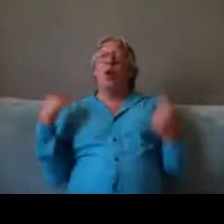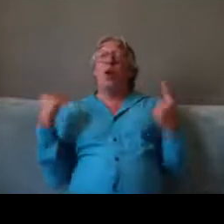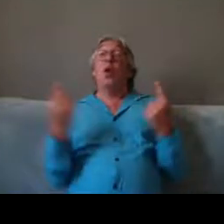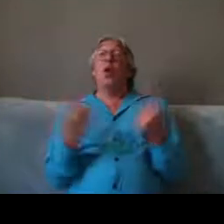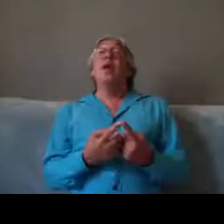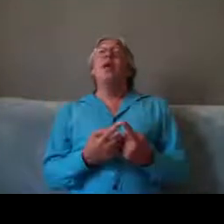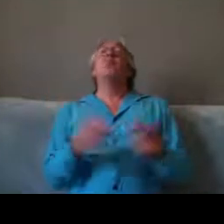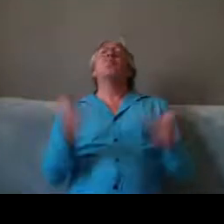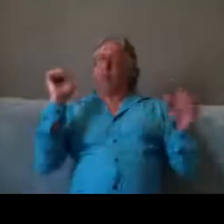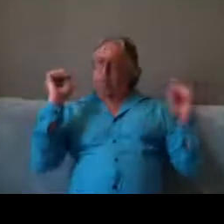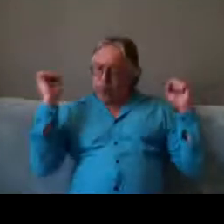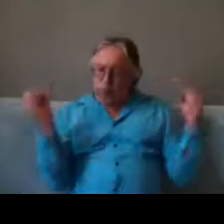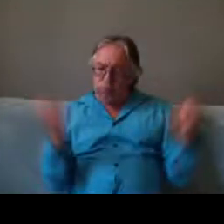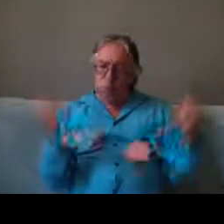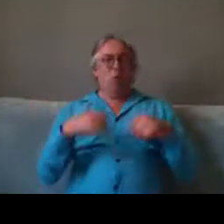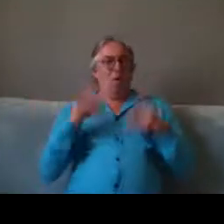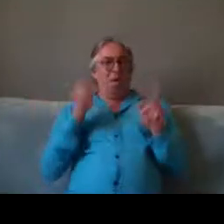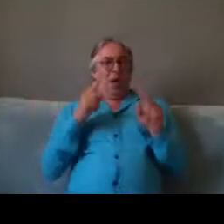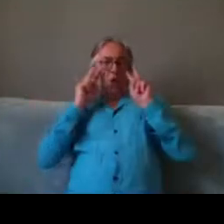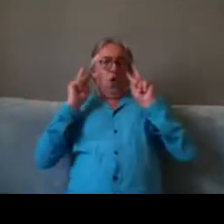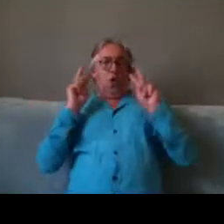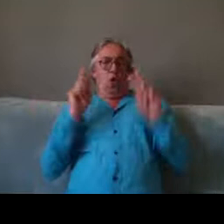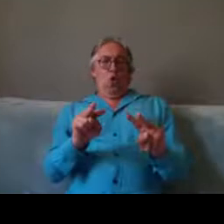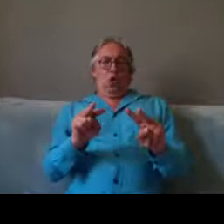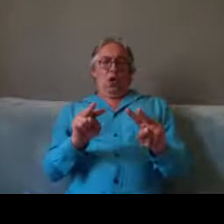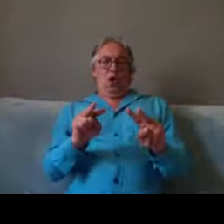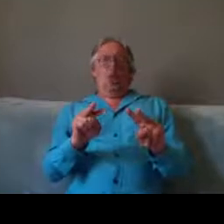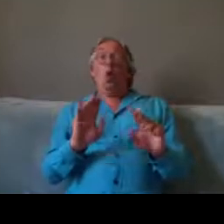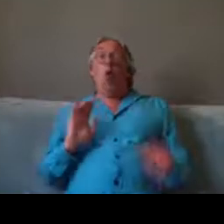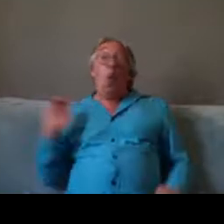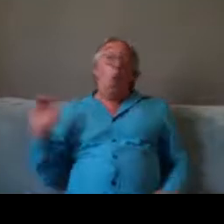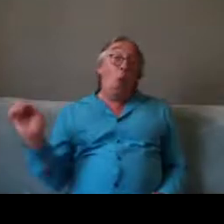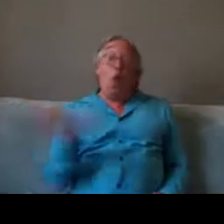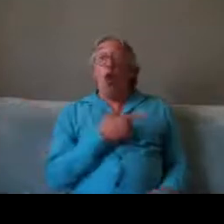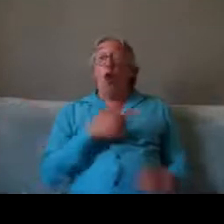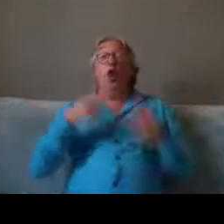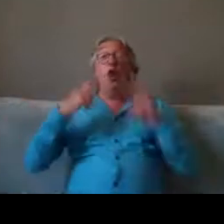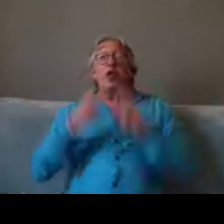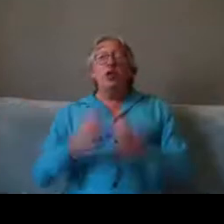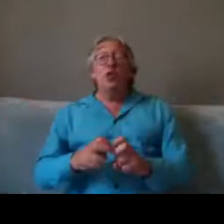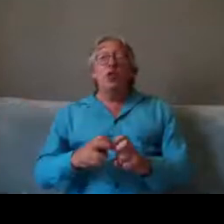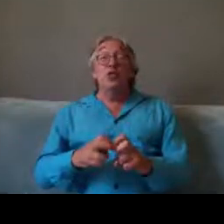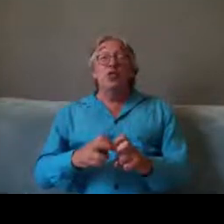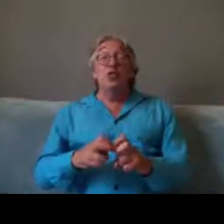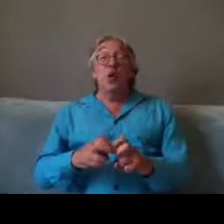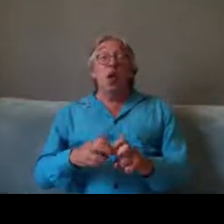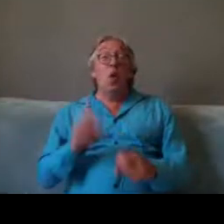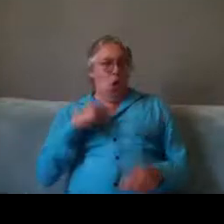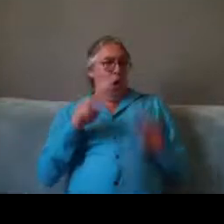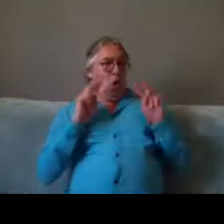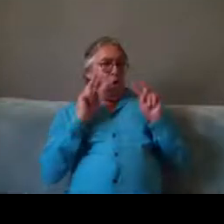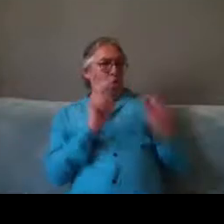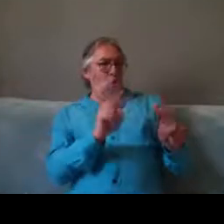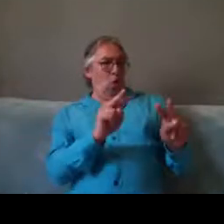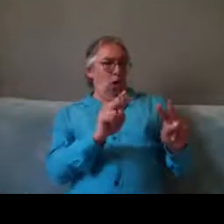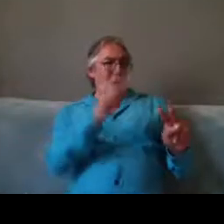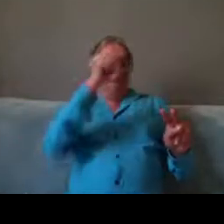More or less at the moment 0.14-0.17%, it varies depending on the year.